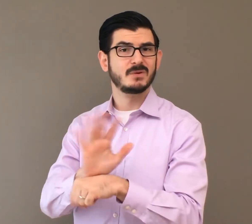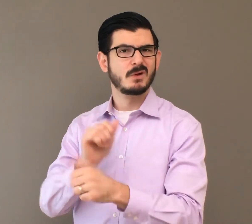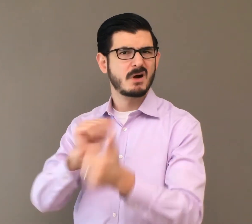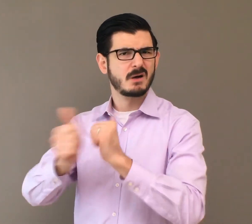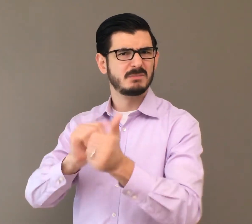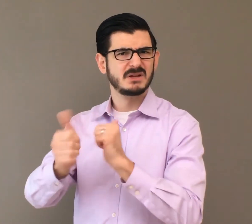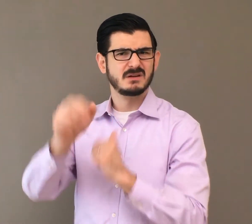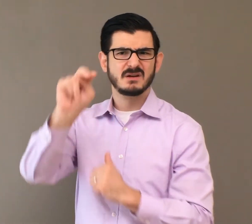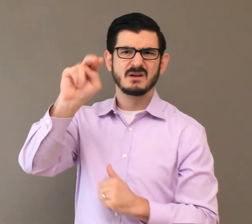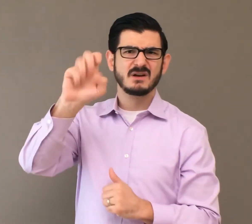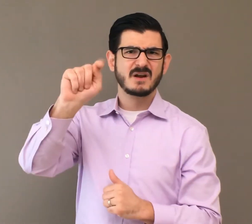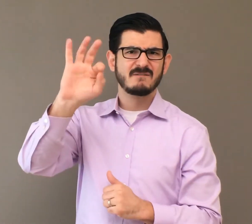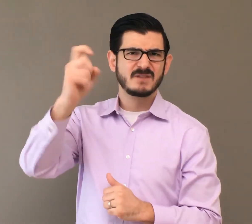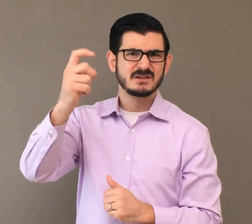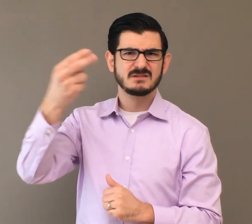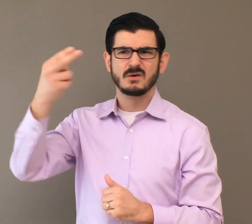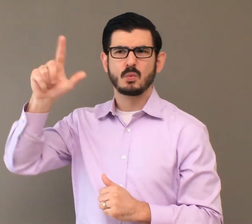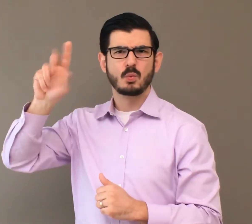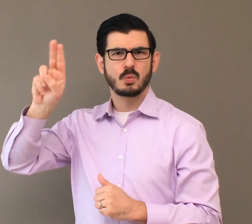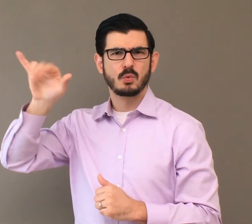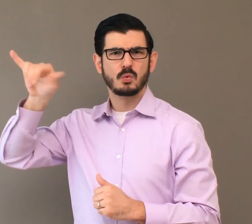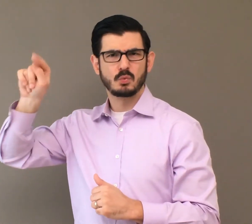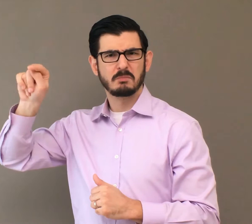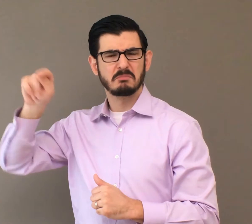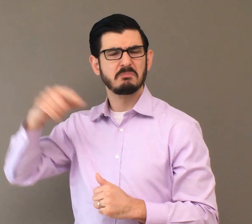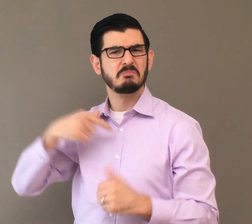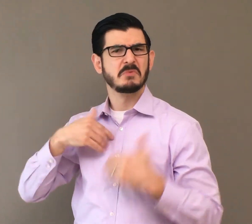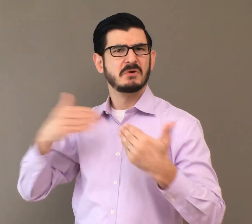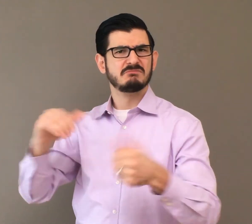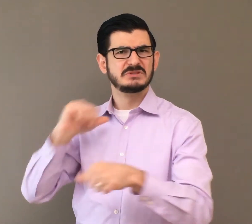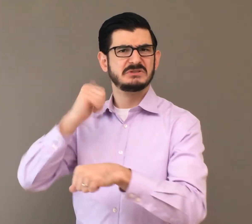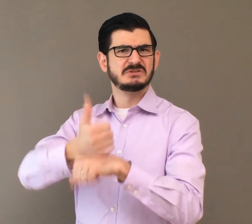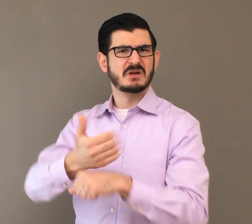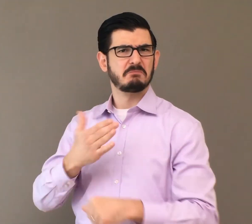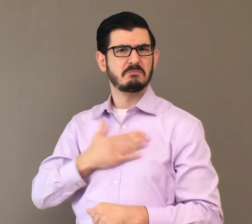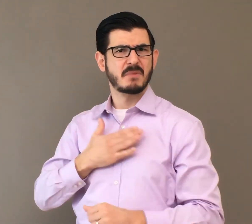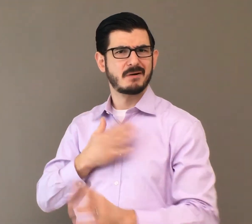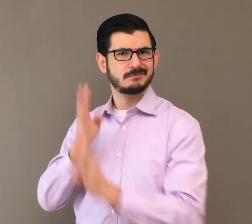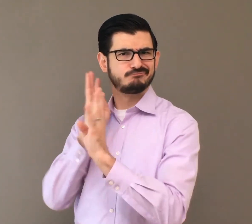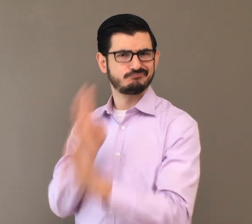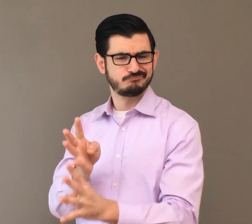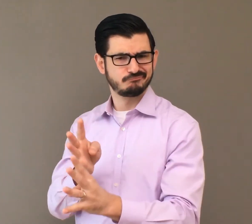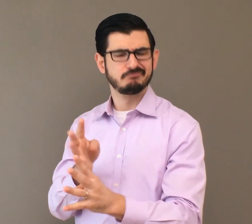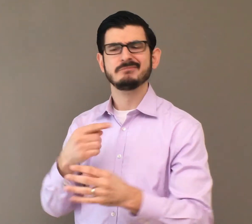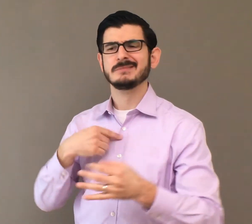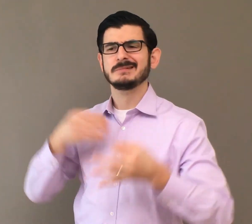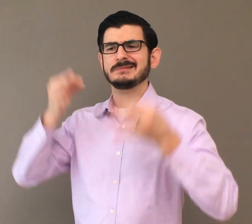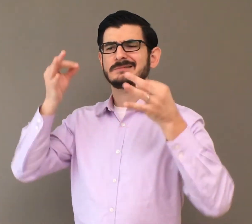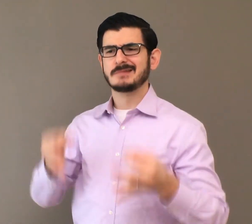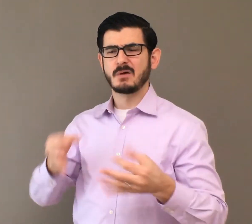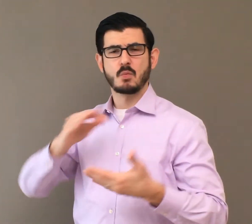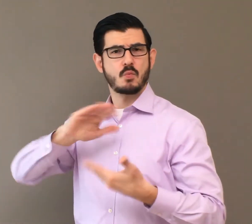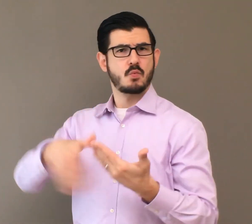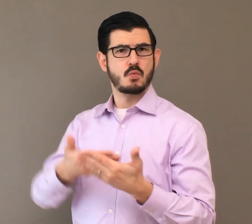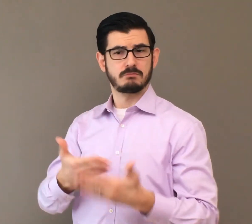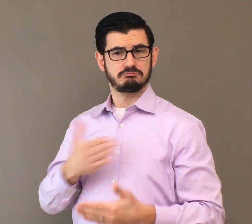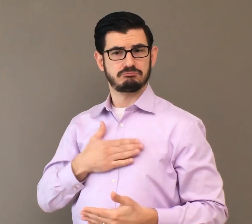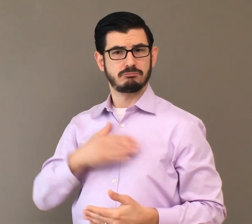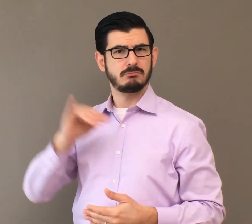competes with Netflix, Hulu and YouTube. The ISP could then advertise to its customers that access to this new streaming service